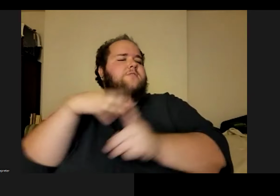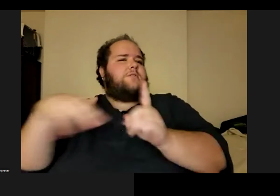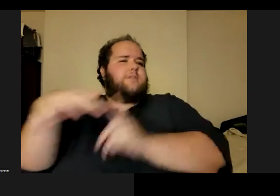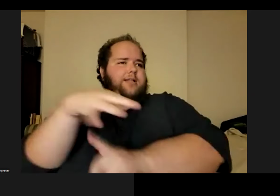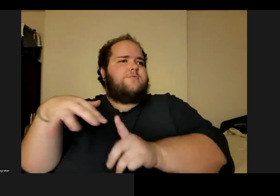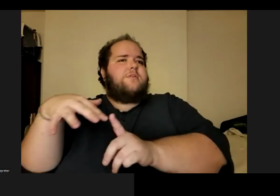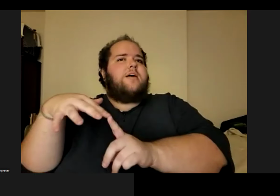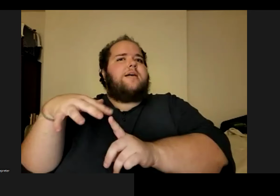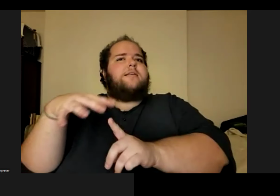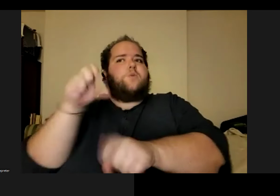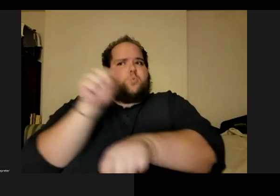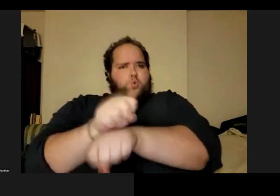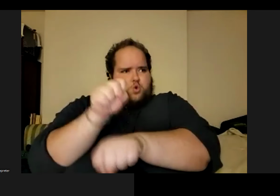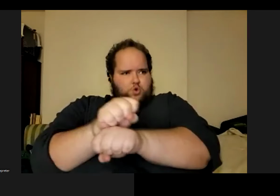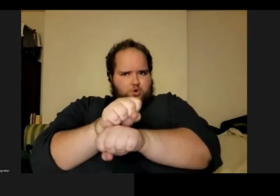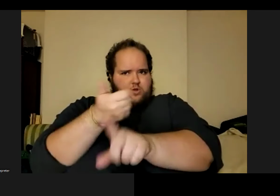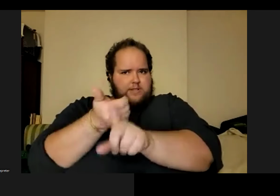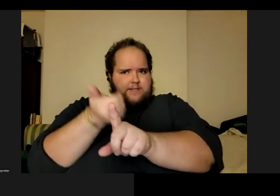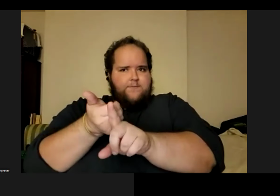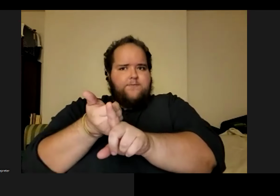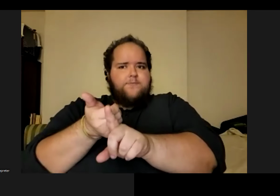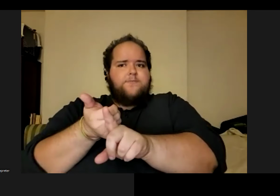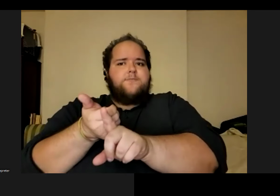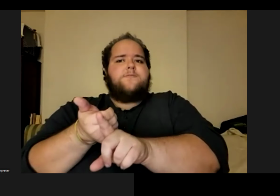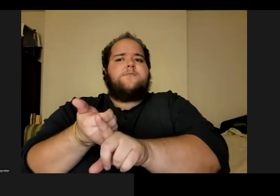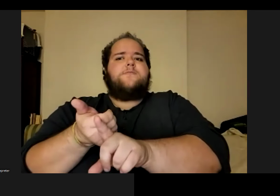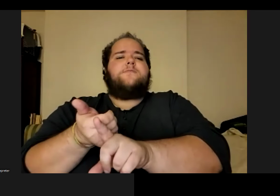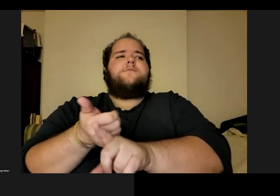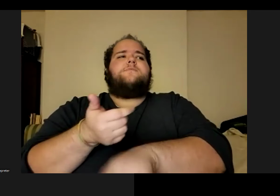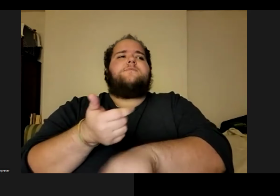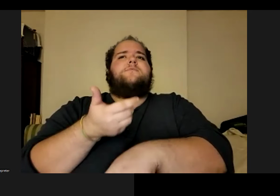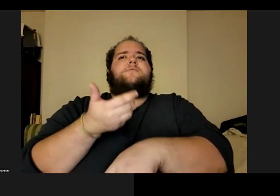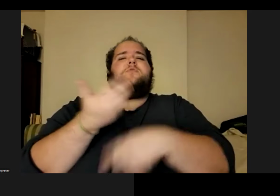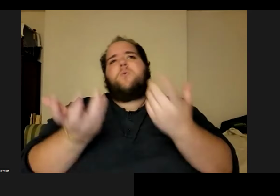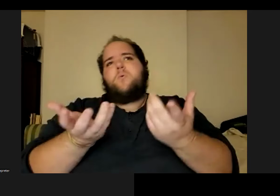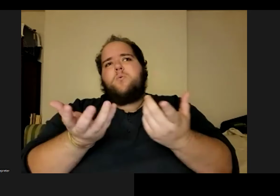like your work and work that you're doing so you can always have more than one